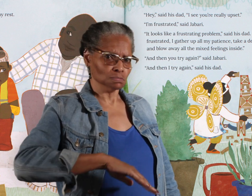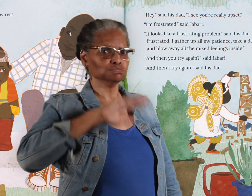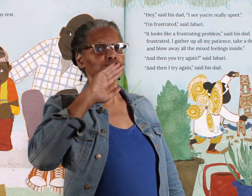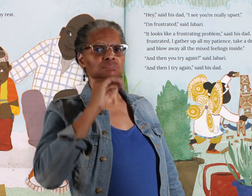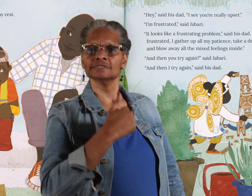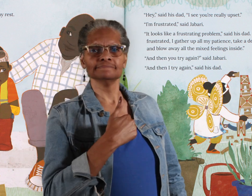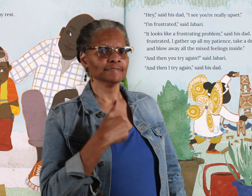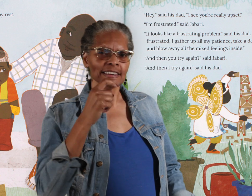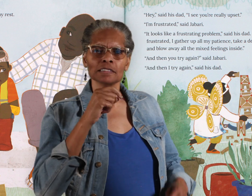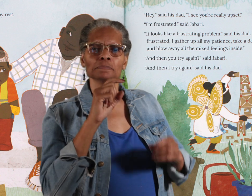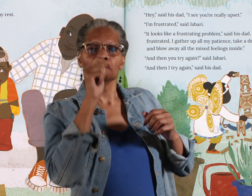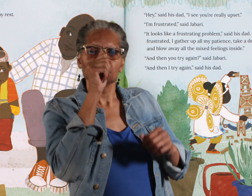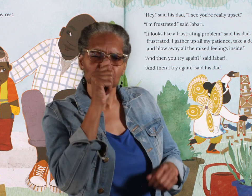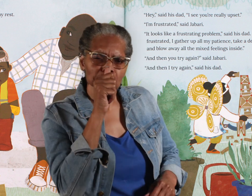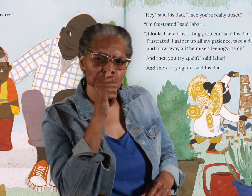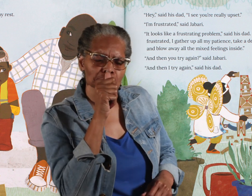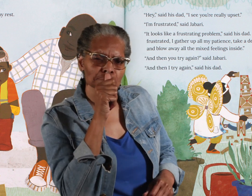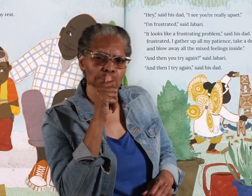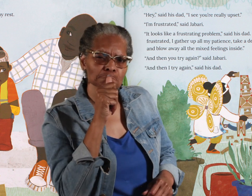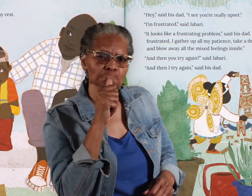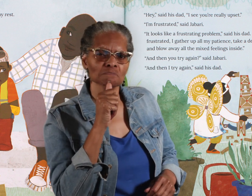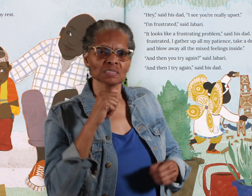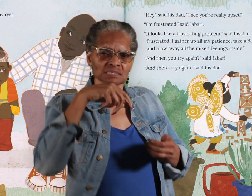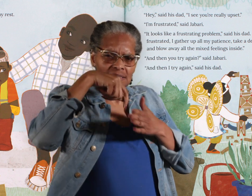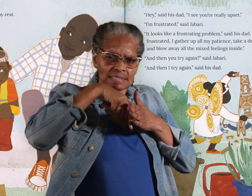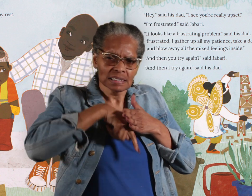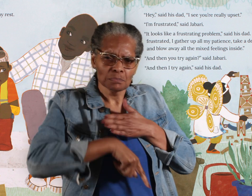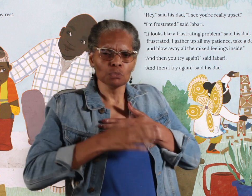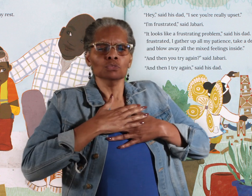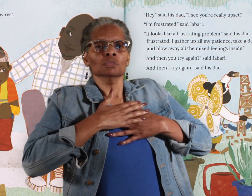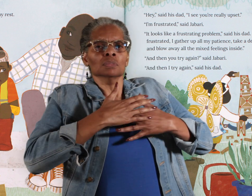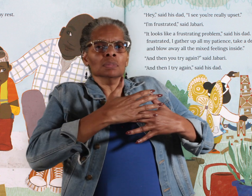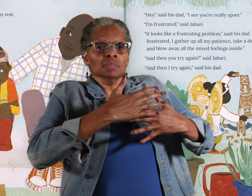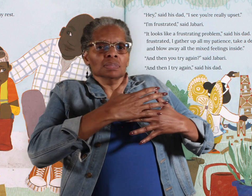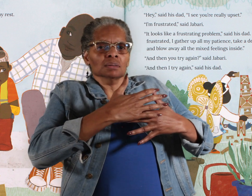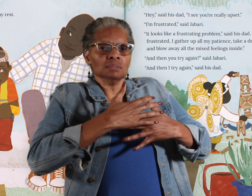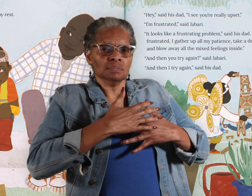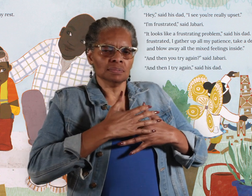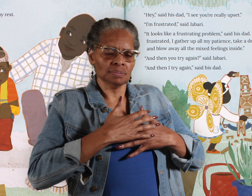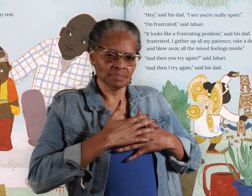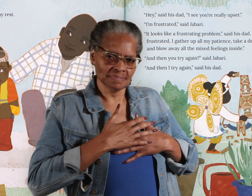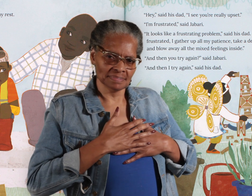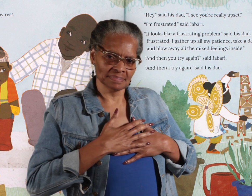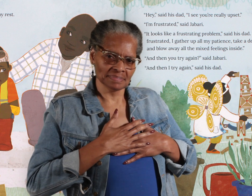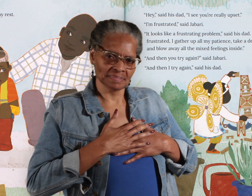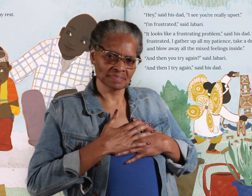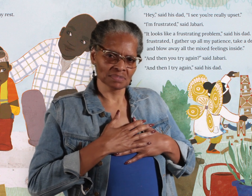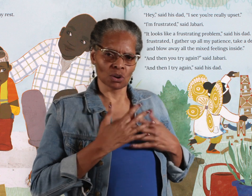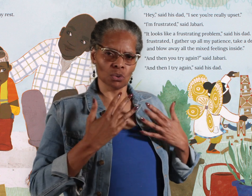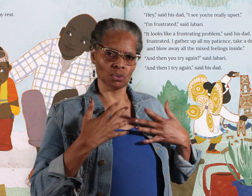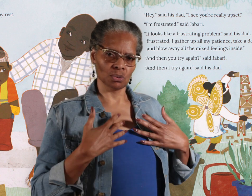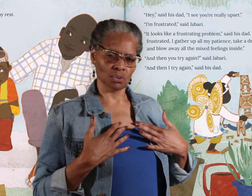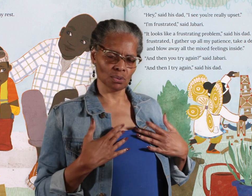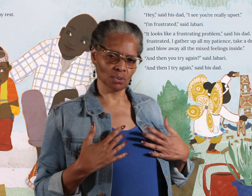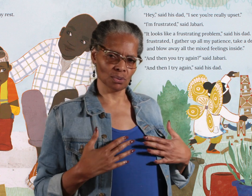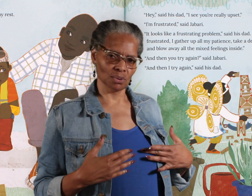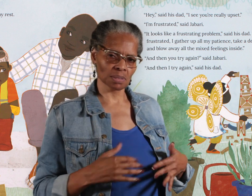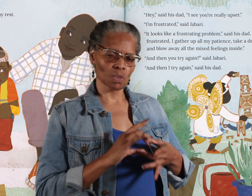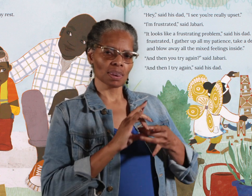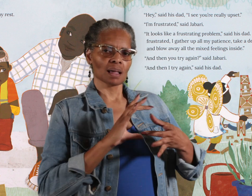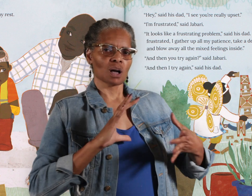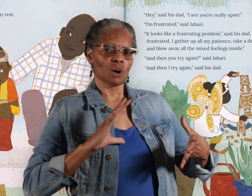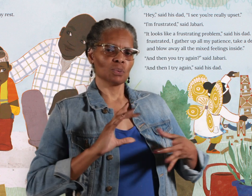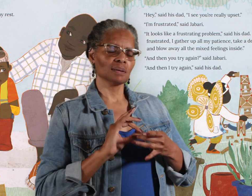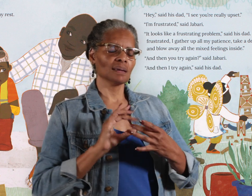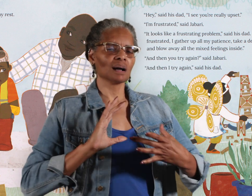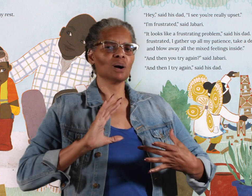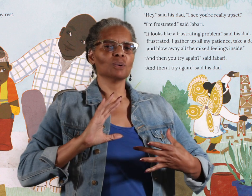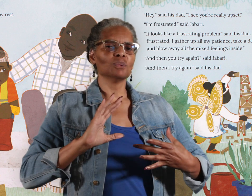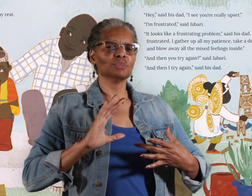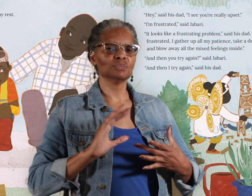take a deep breath and blow away all the mixed feelings inside."